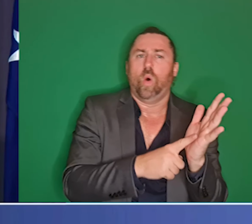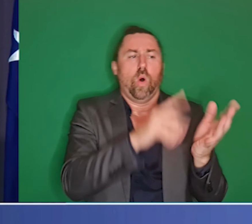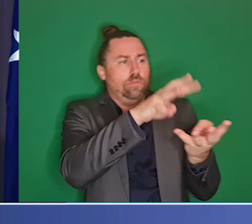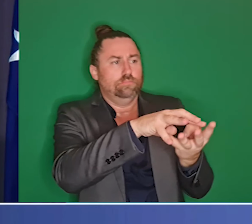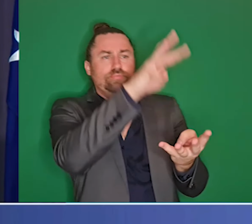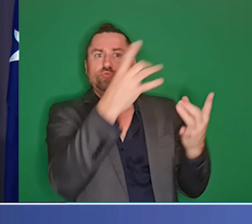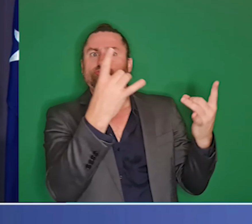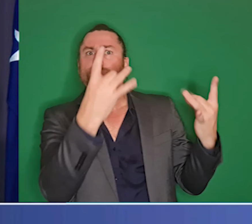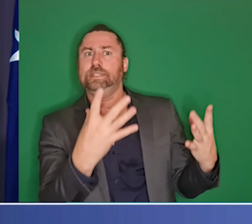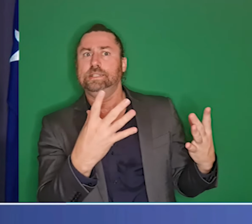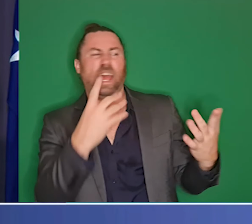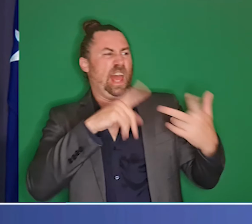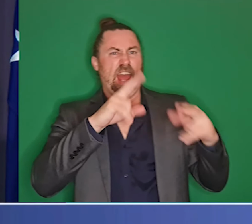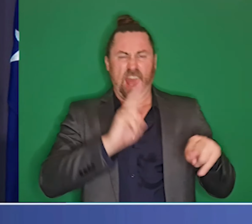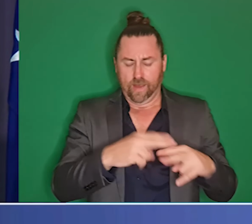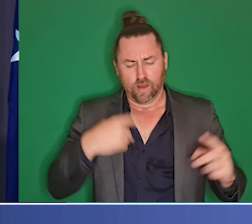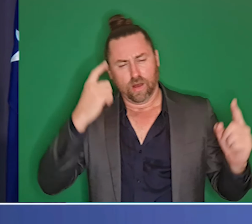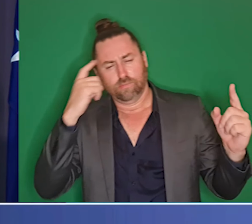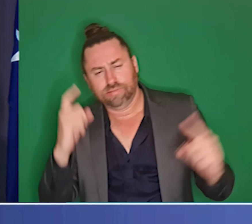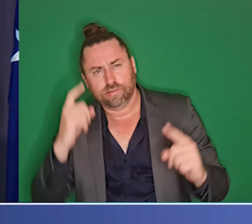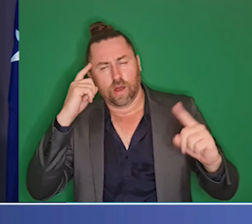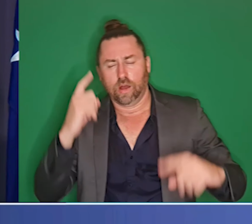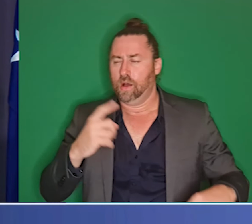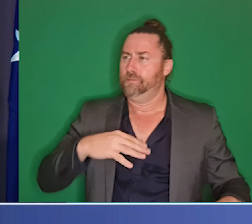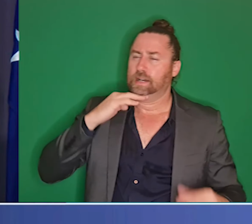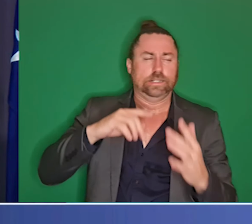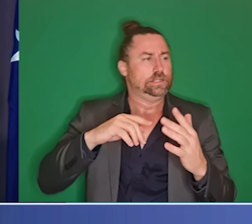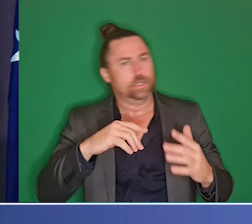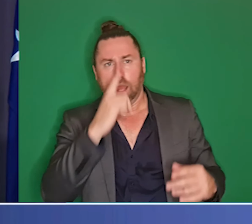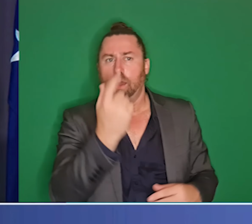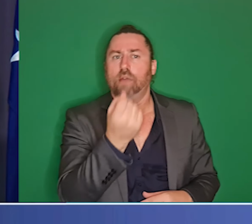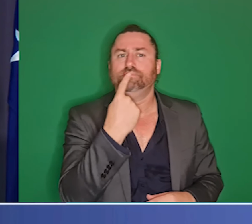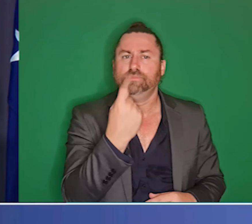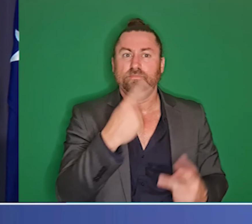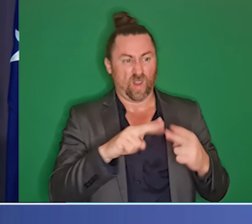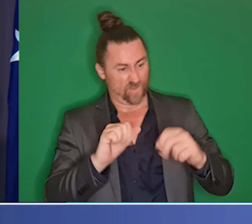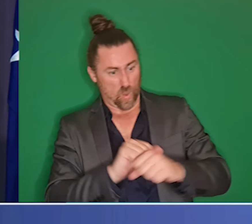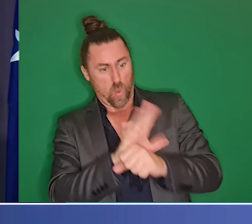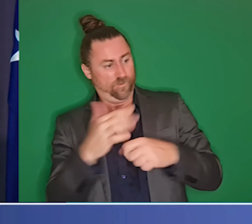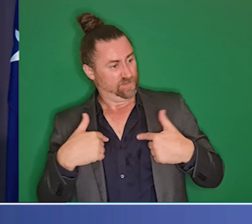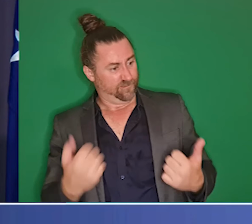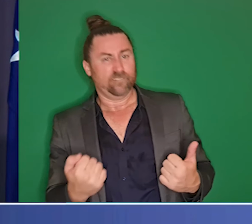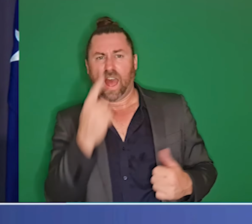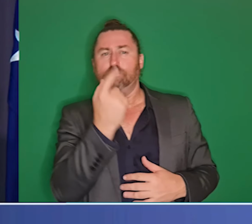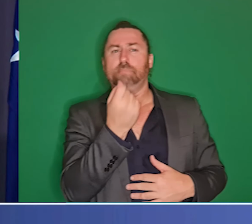Make sure that you're ready in case you are positive, so you can protect yourself and your family.